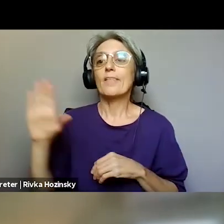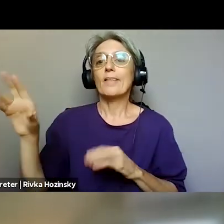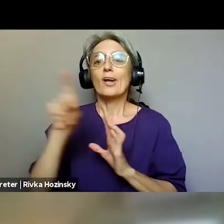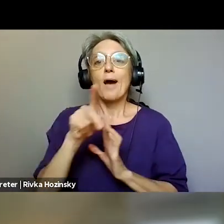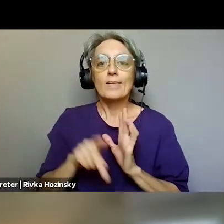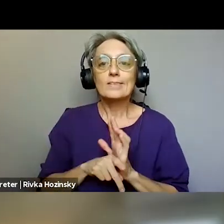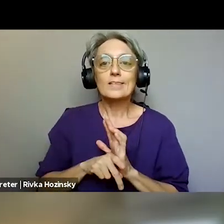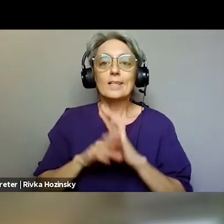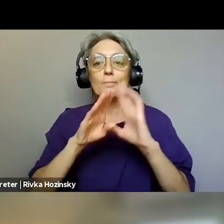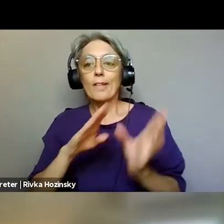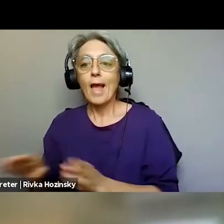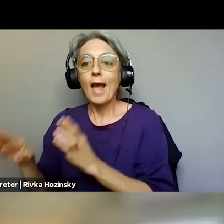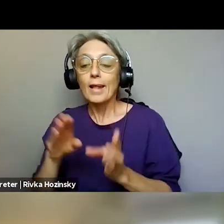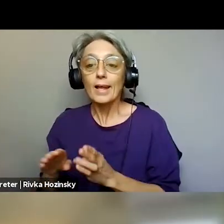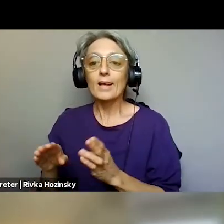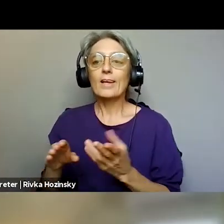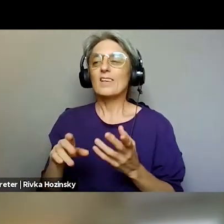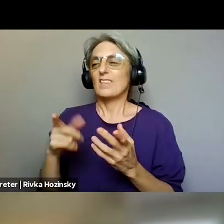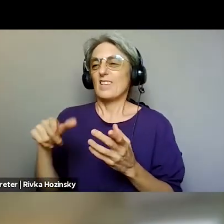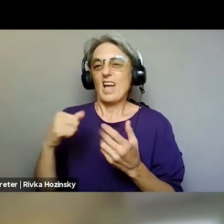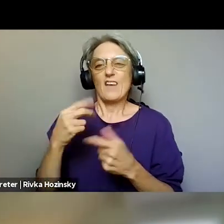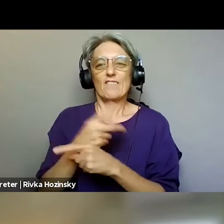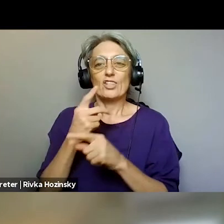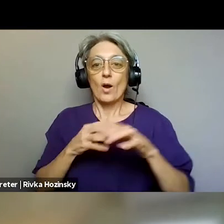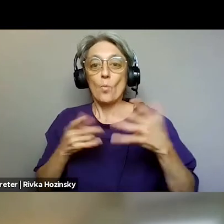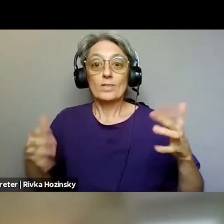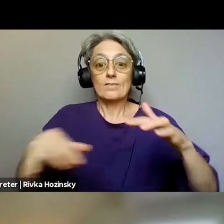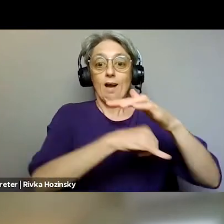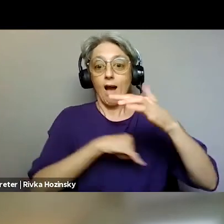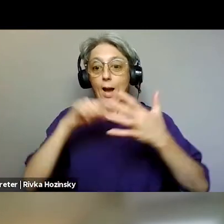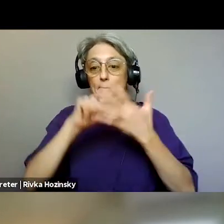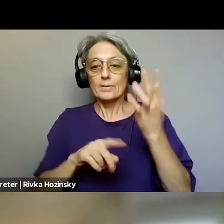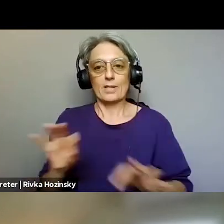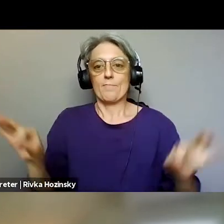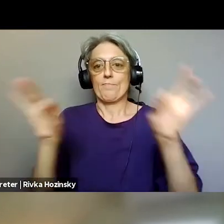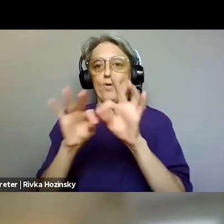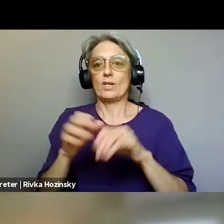are really important because from a health systems planners perspective, it’s a good sell right to be